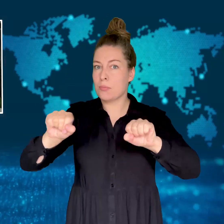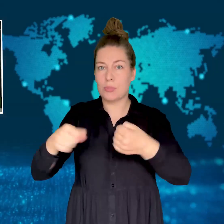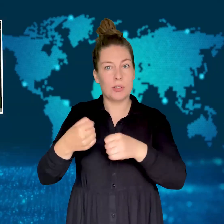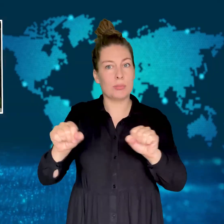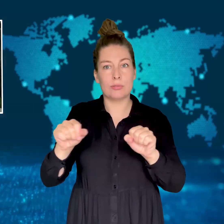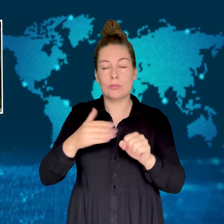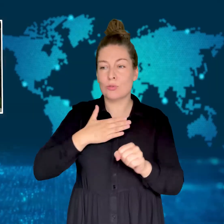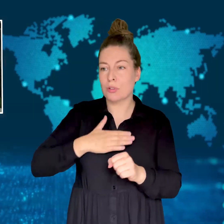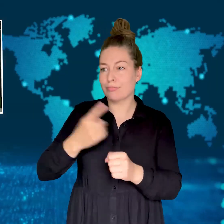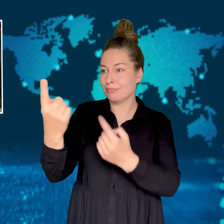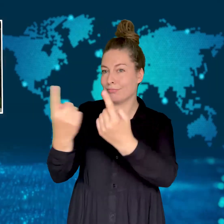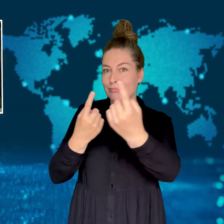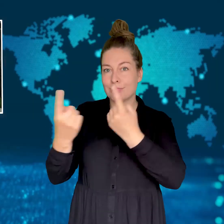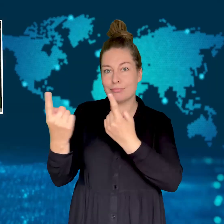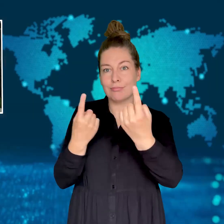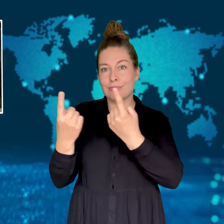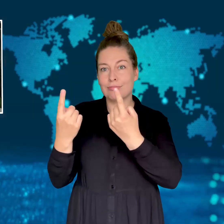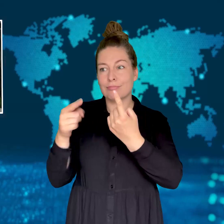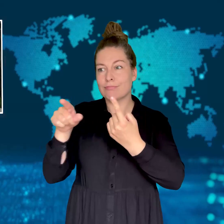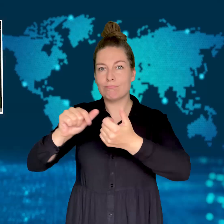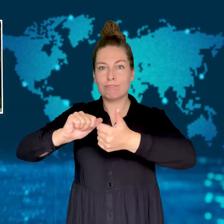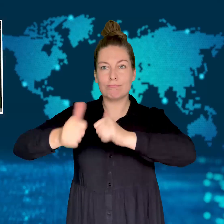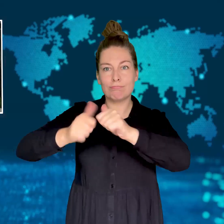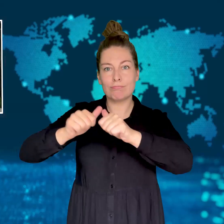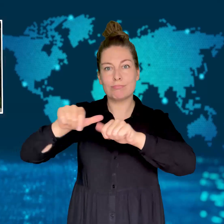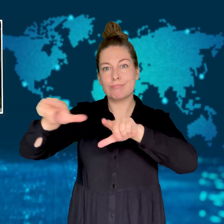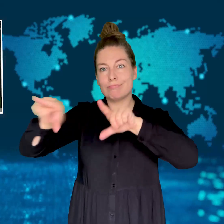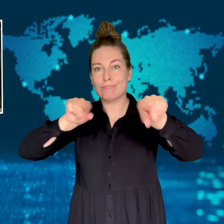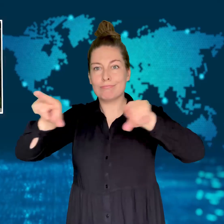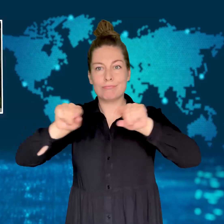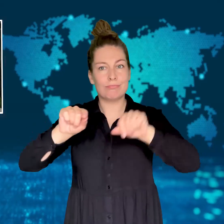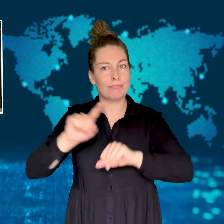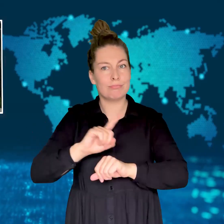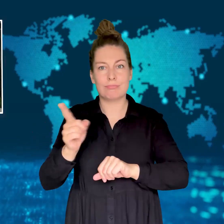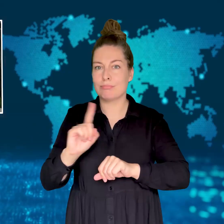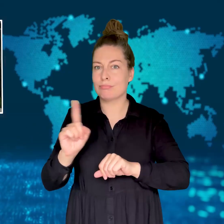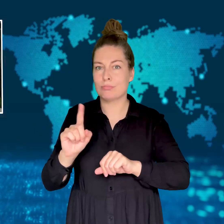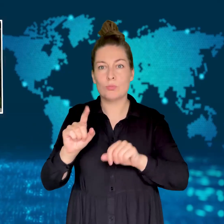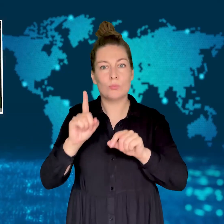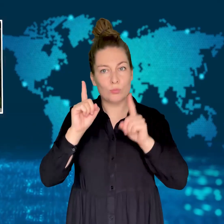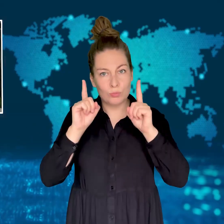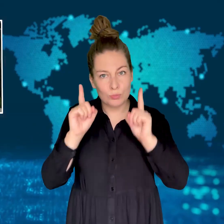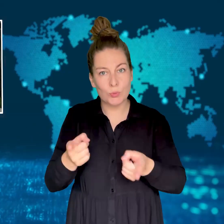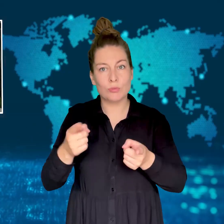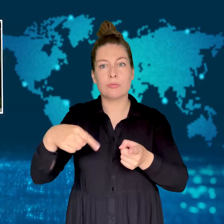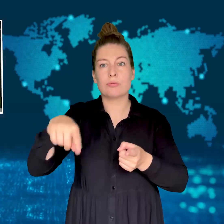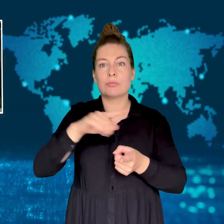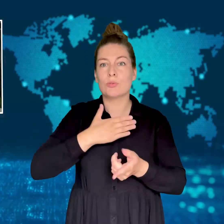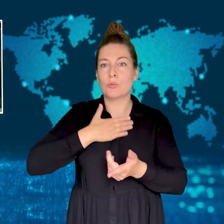The schools could no longer implement "affirmative action" aimed